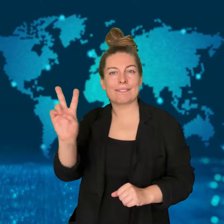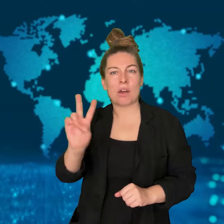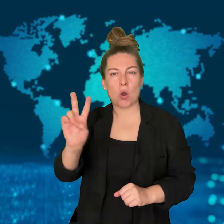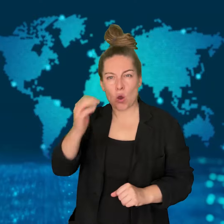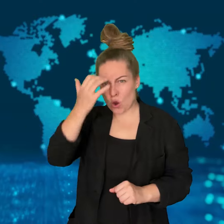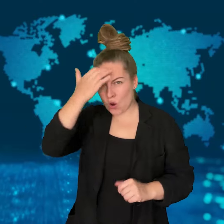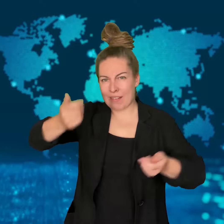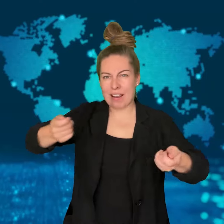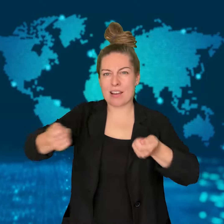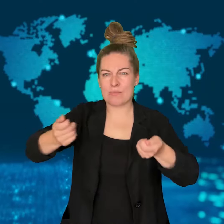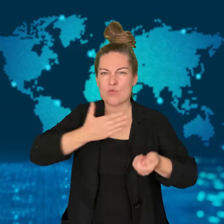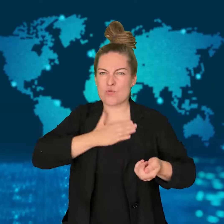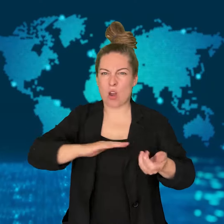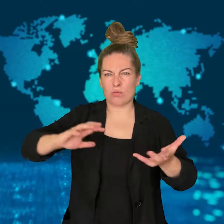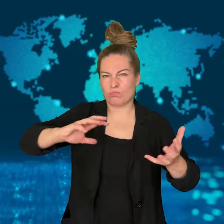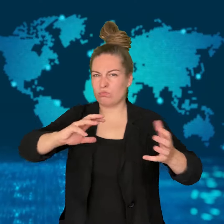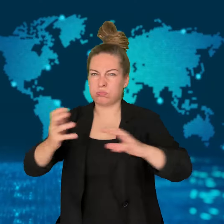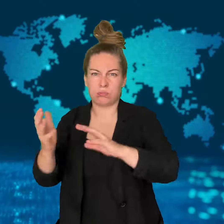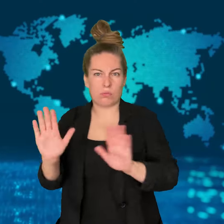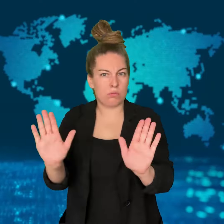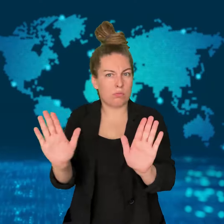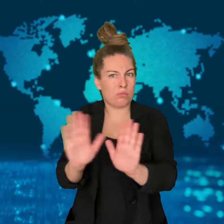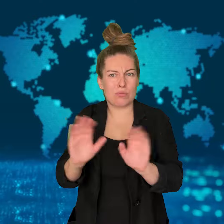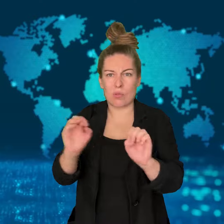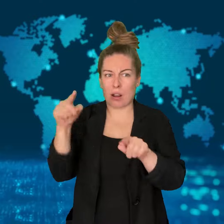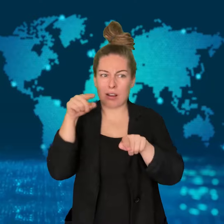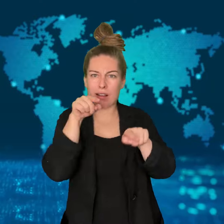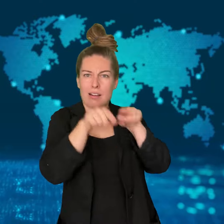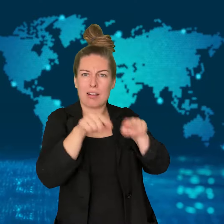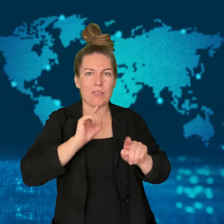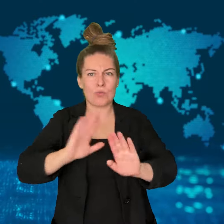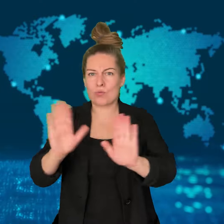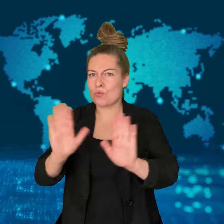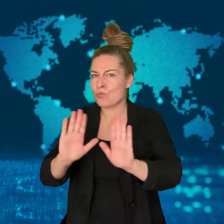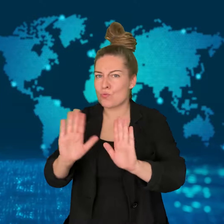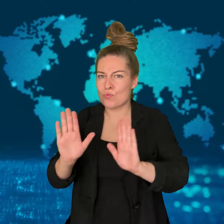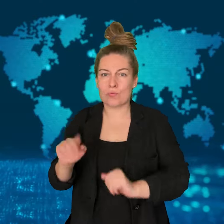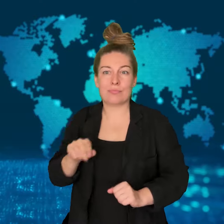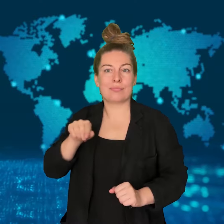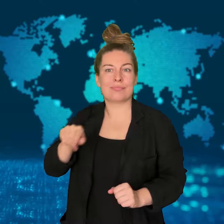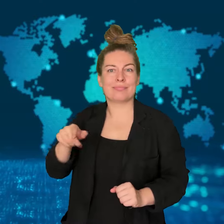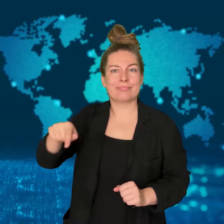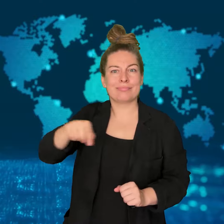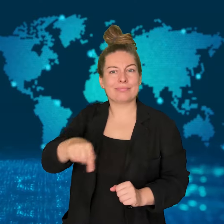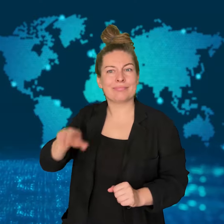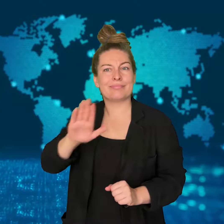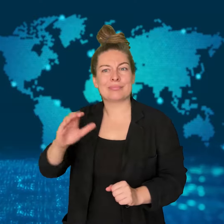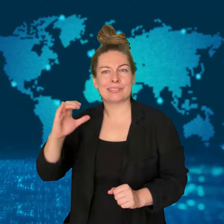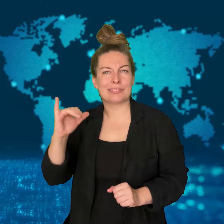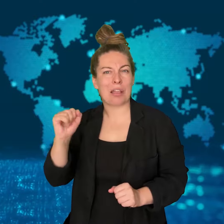overthrow the Venezuelan government and rebutted allegations that